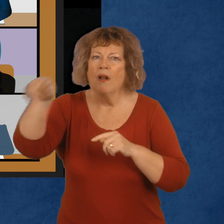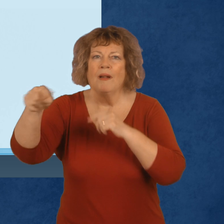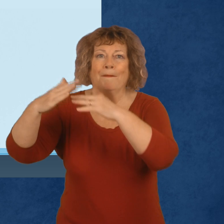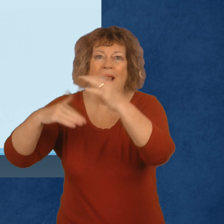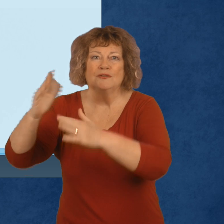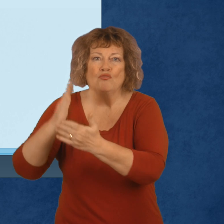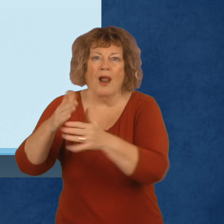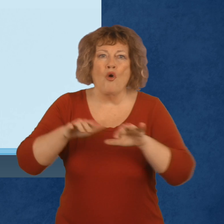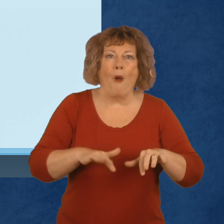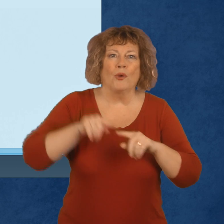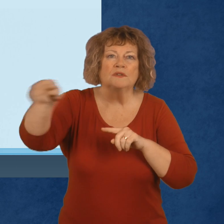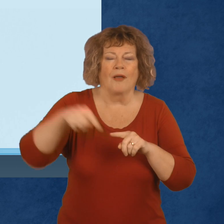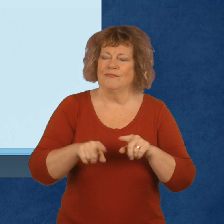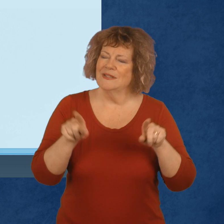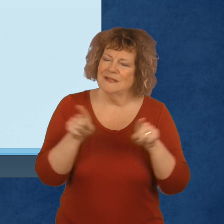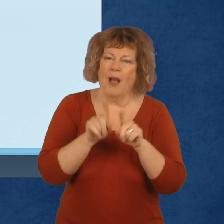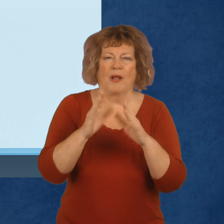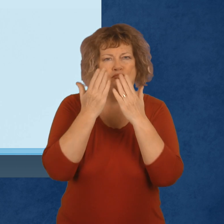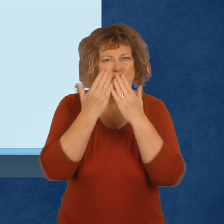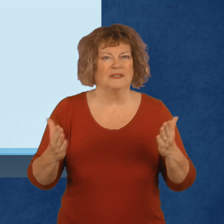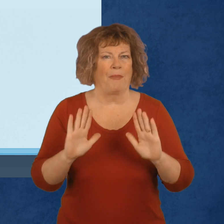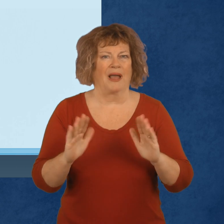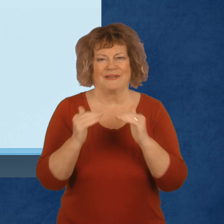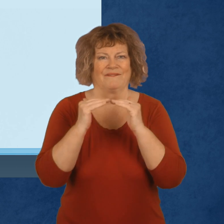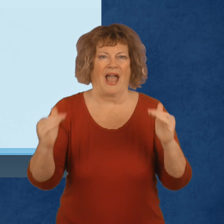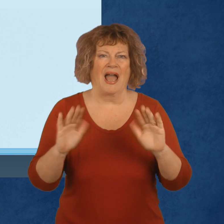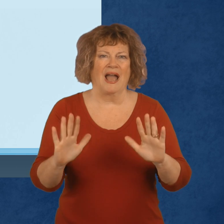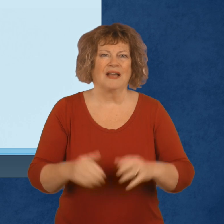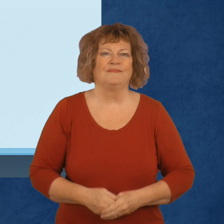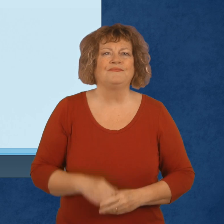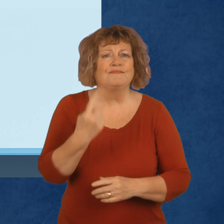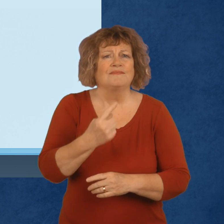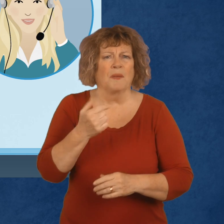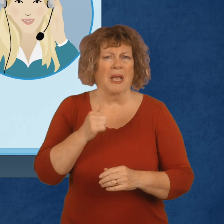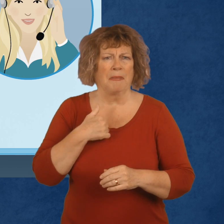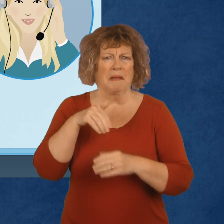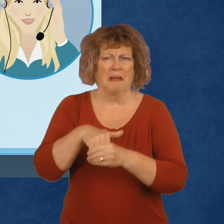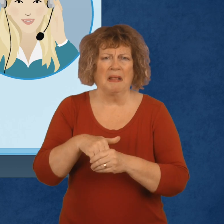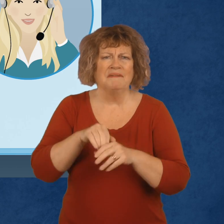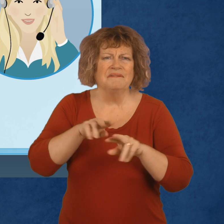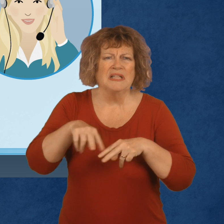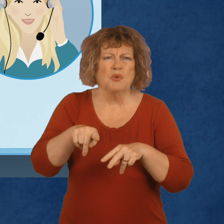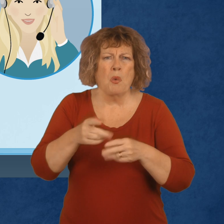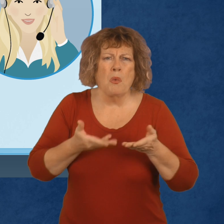If you have any concerns about taking part in a video hearing after watching this film, you should contact the tribunal staff.